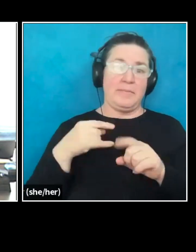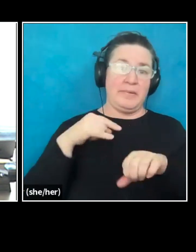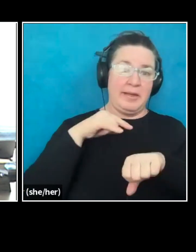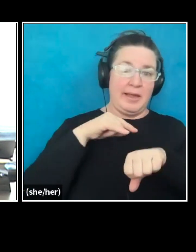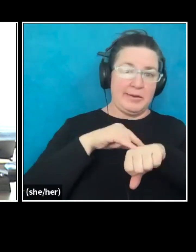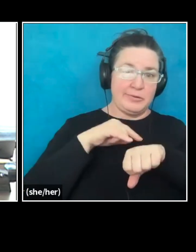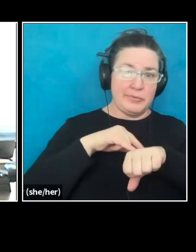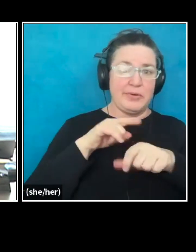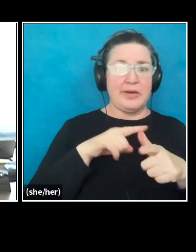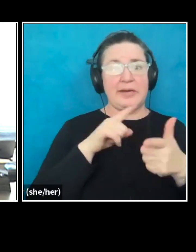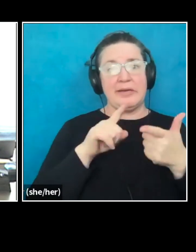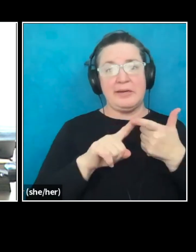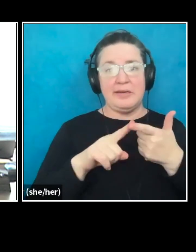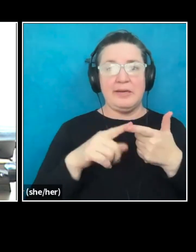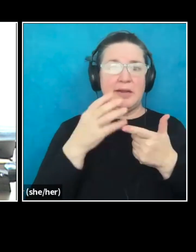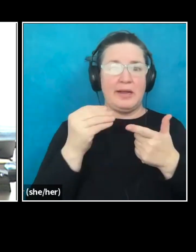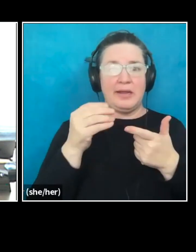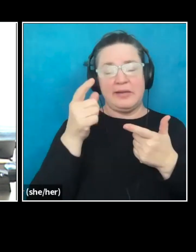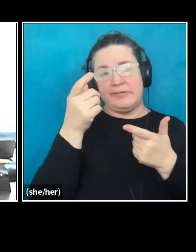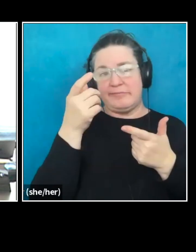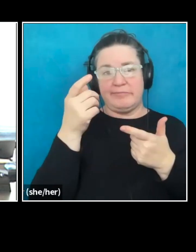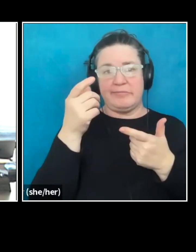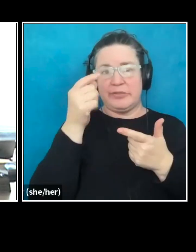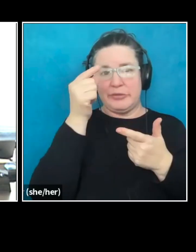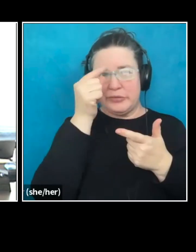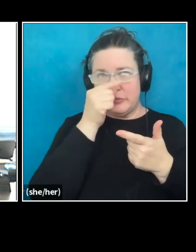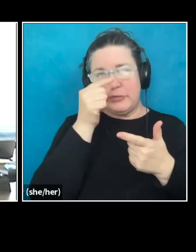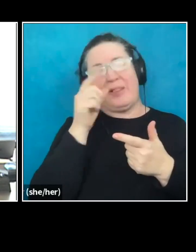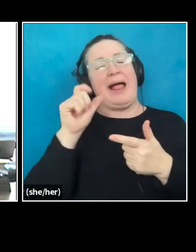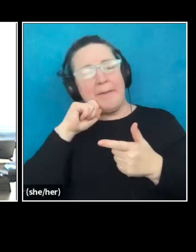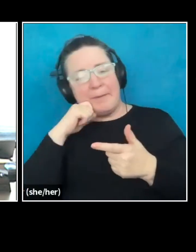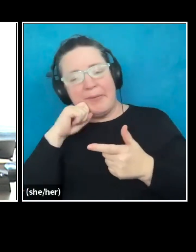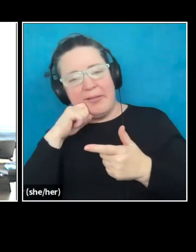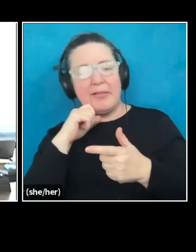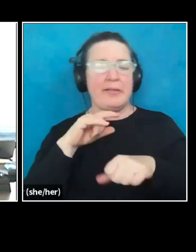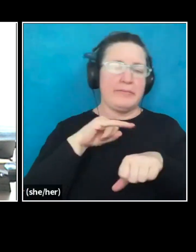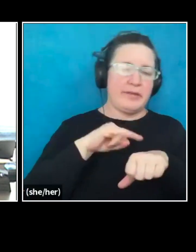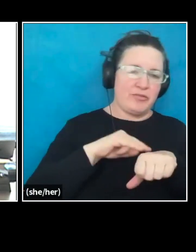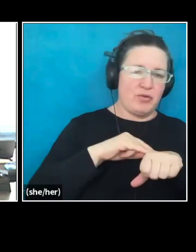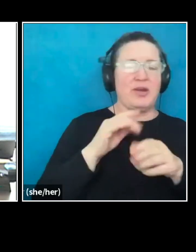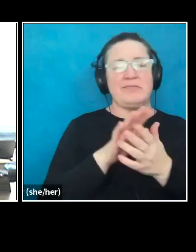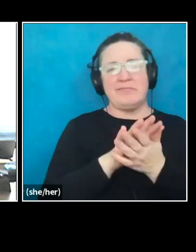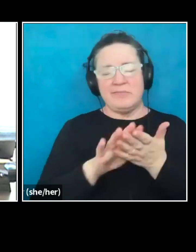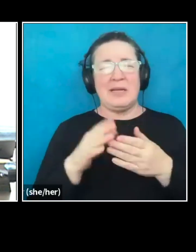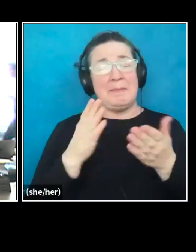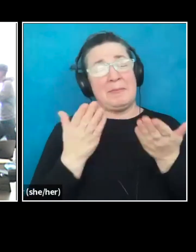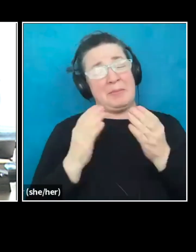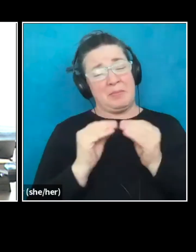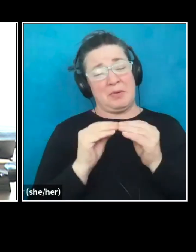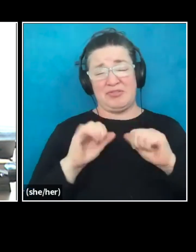it might be uh more challenging to figure out you know the stuff because yeah couldn't